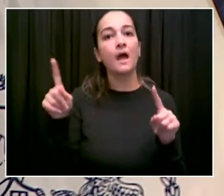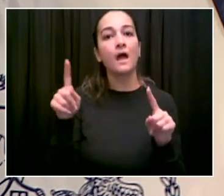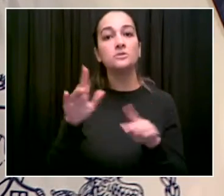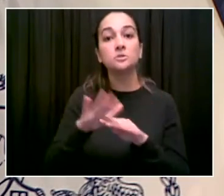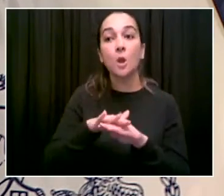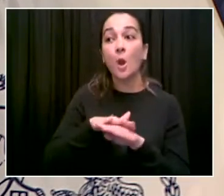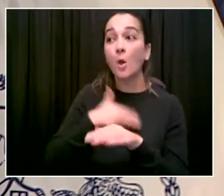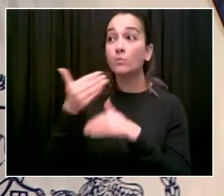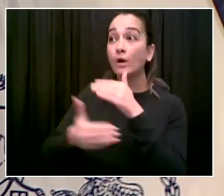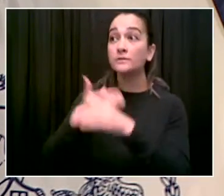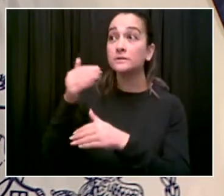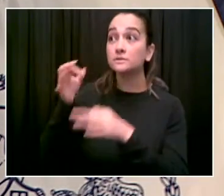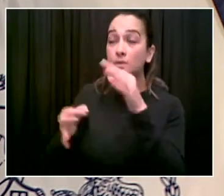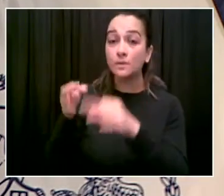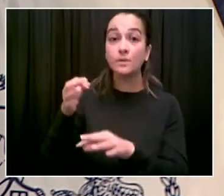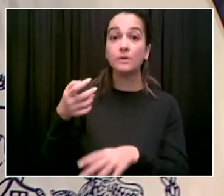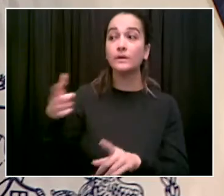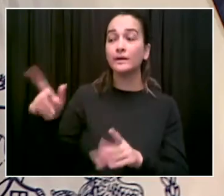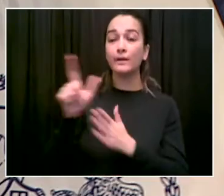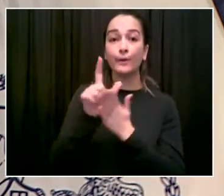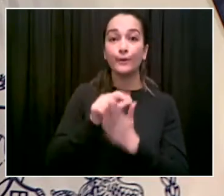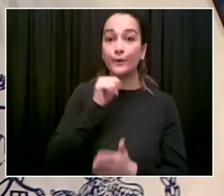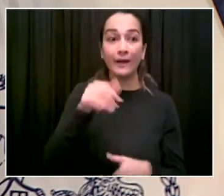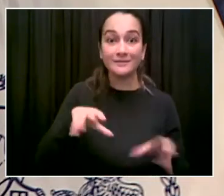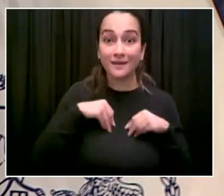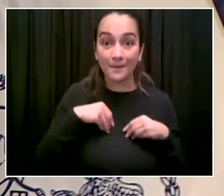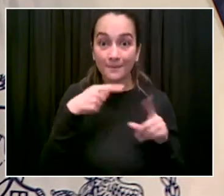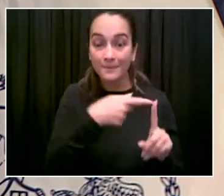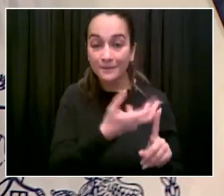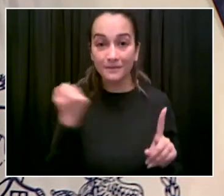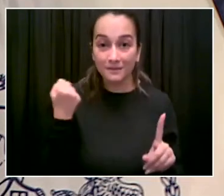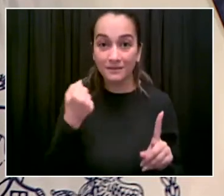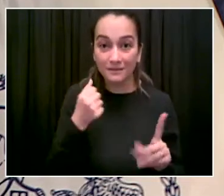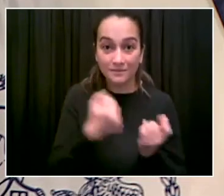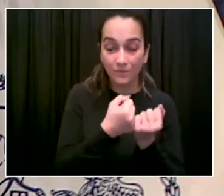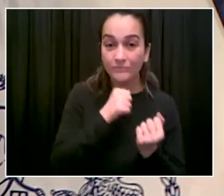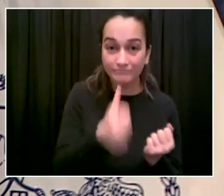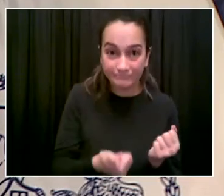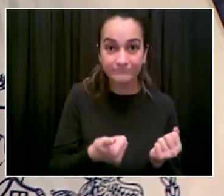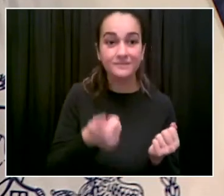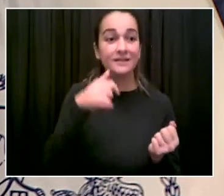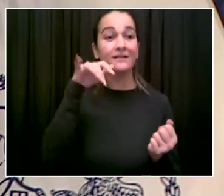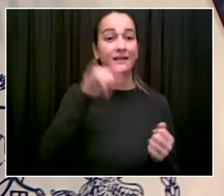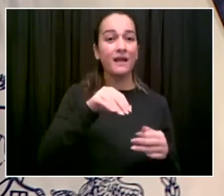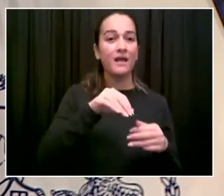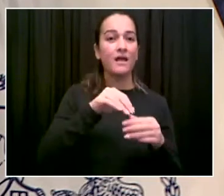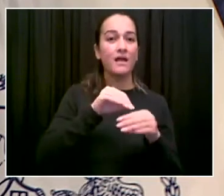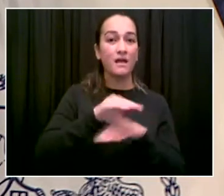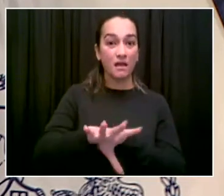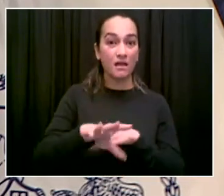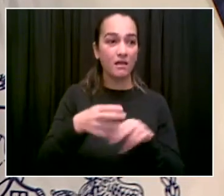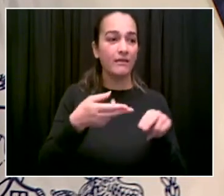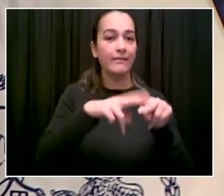IS AN AGREEMENT TO PROSECUTE AND AN AGREEMENT TO PROSECUTE AND WE CANNOT GET MOVEMENT. THE LACK OF